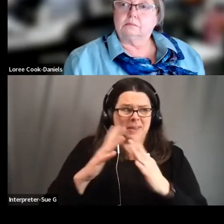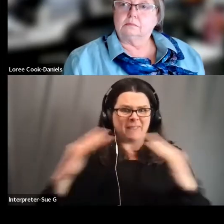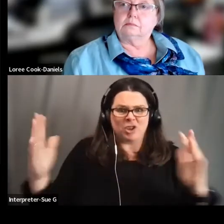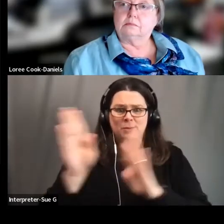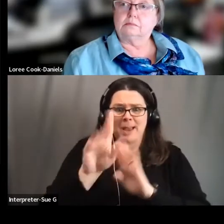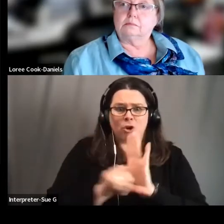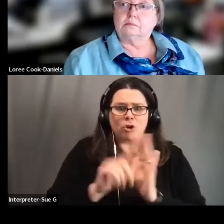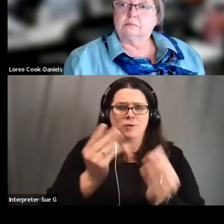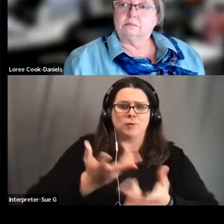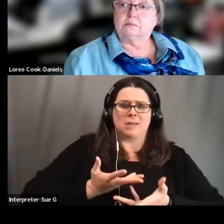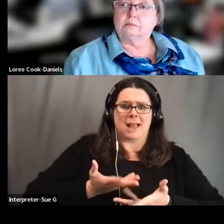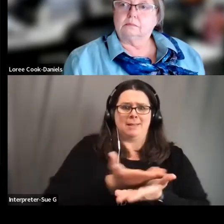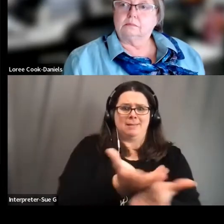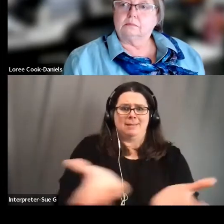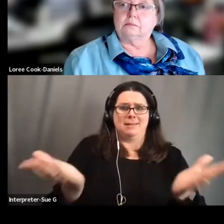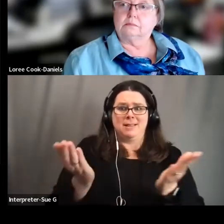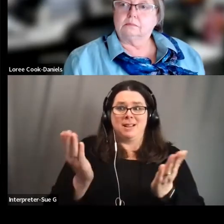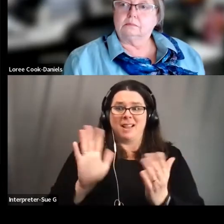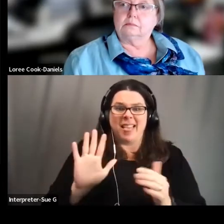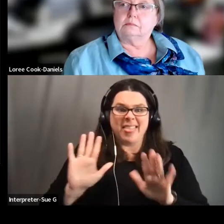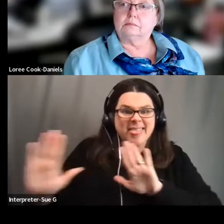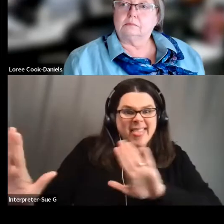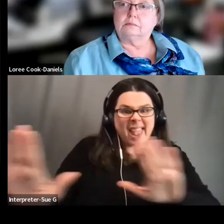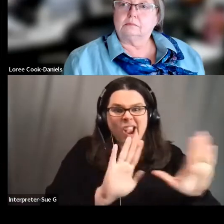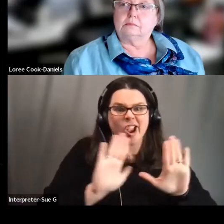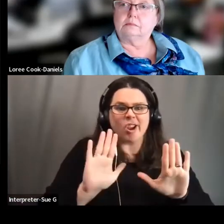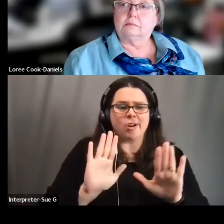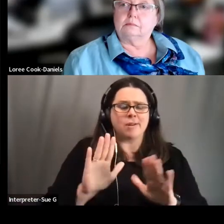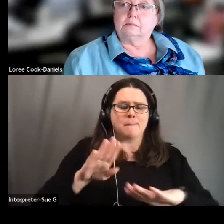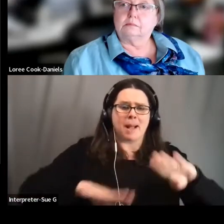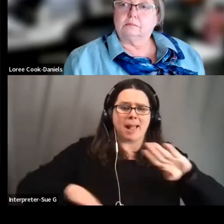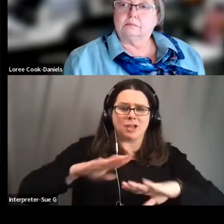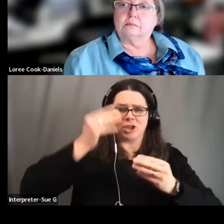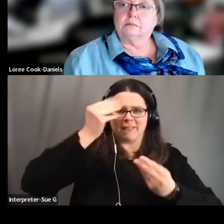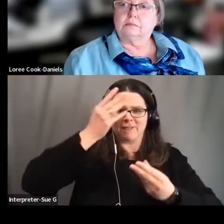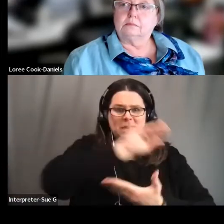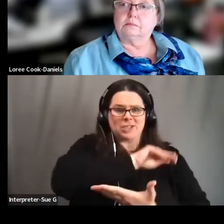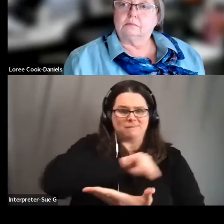To get their biological information into the database,